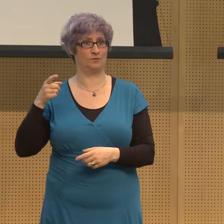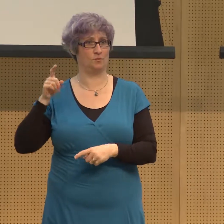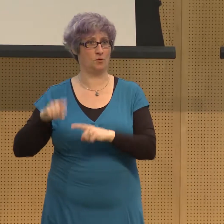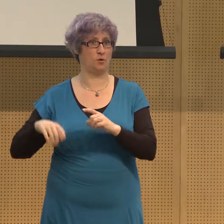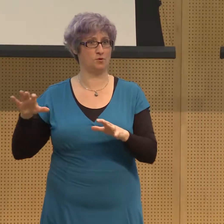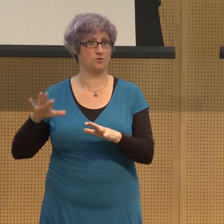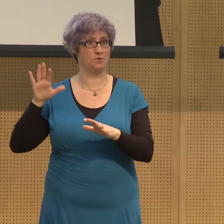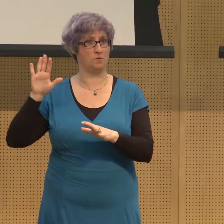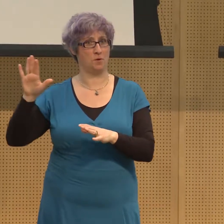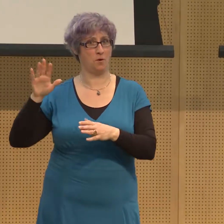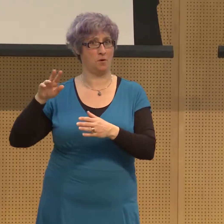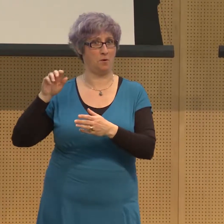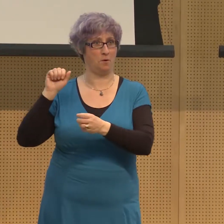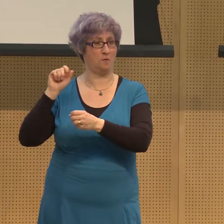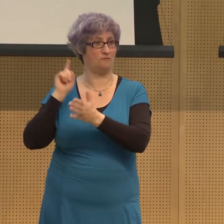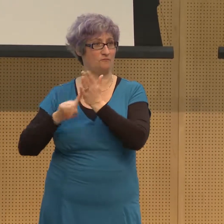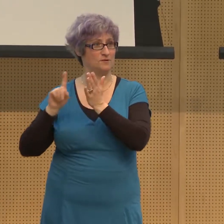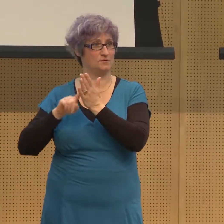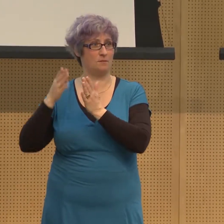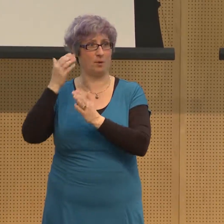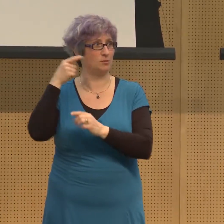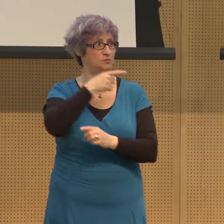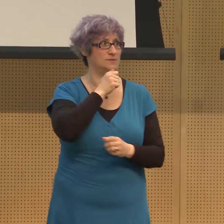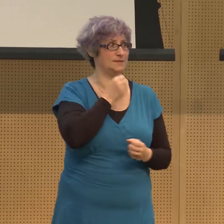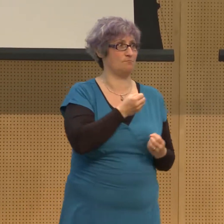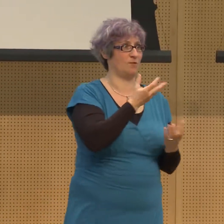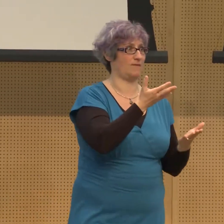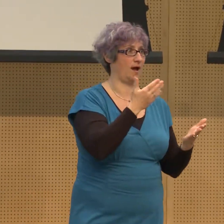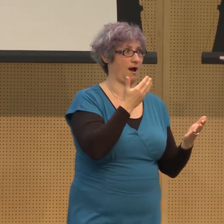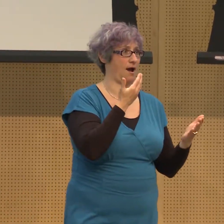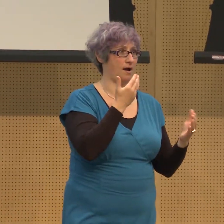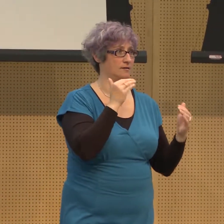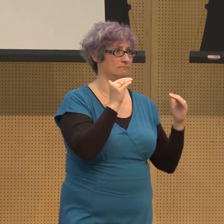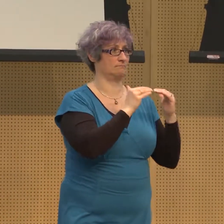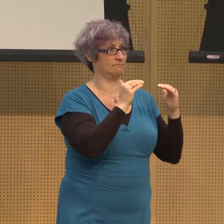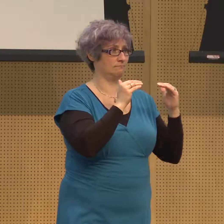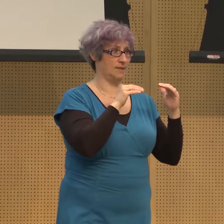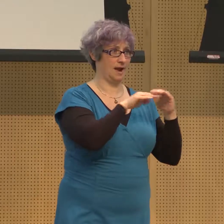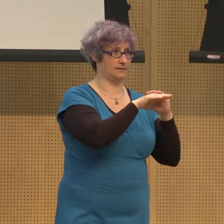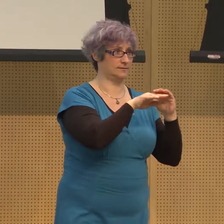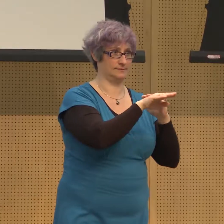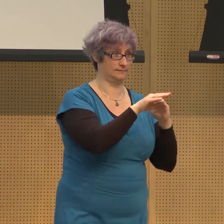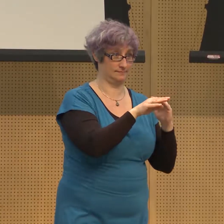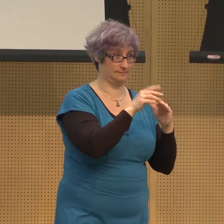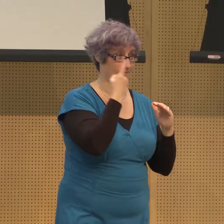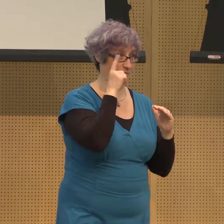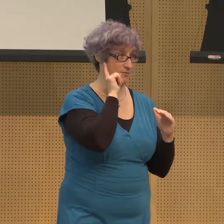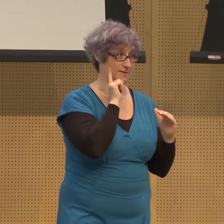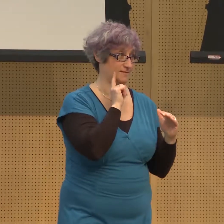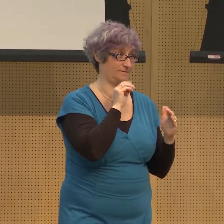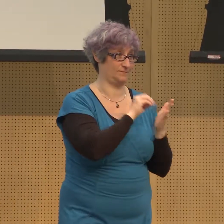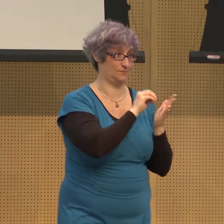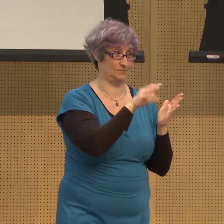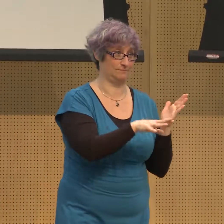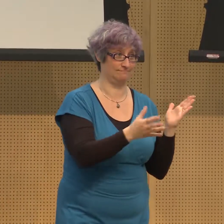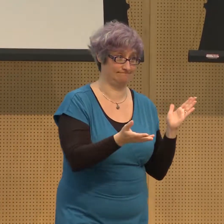They don't want NSF to complain that I could not conduct my research because the University refused to provide